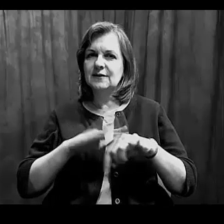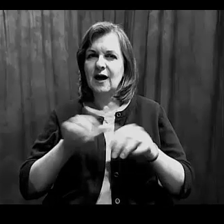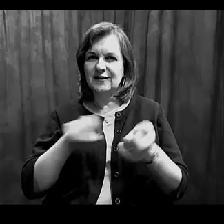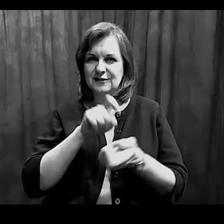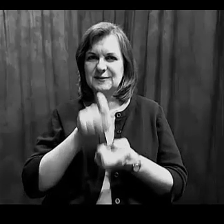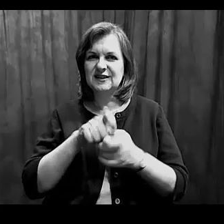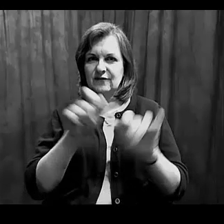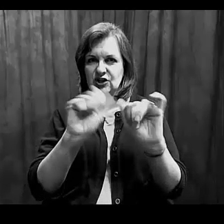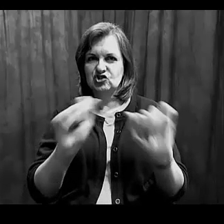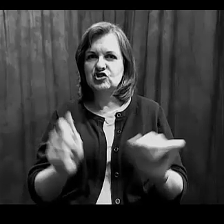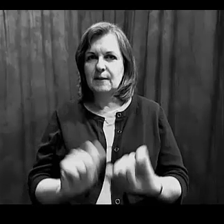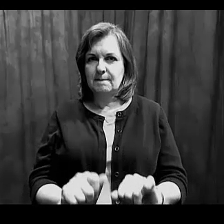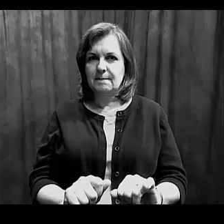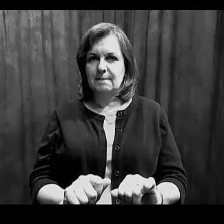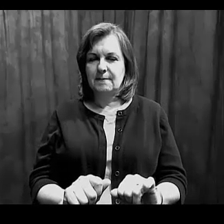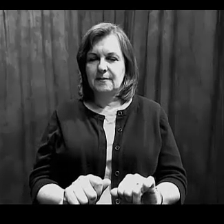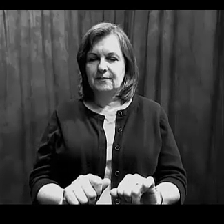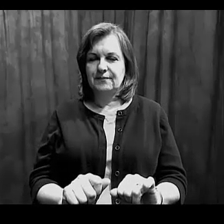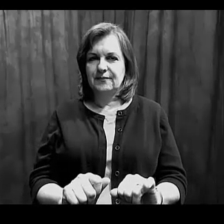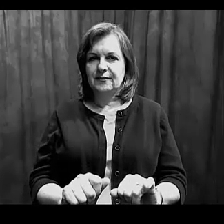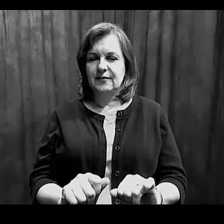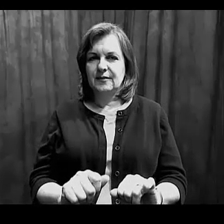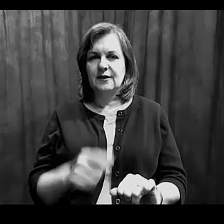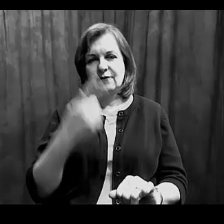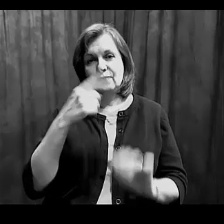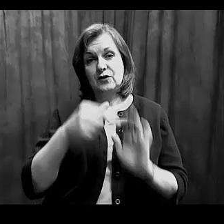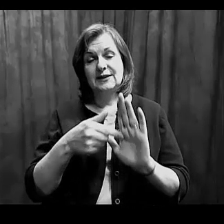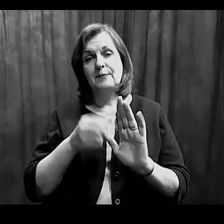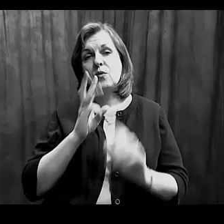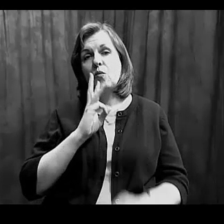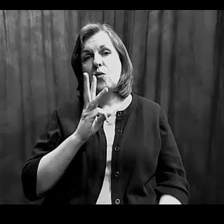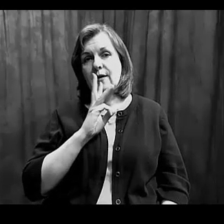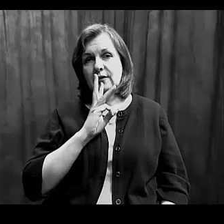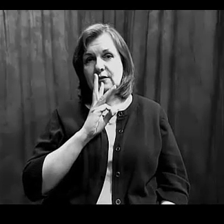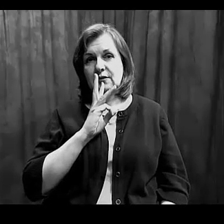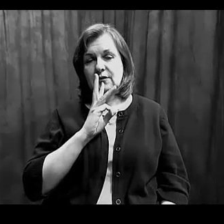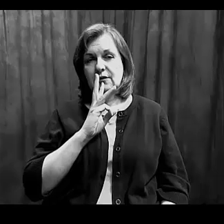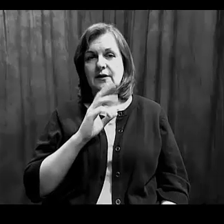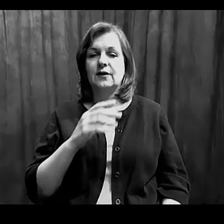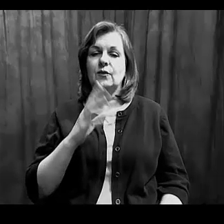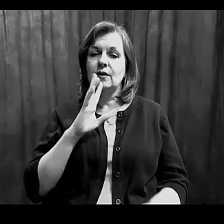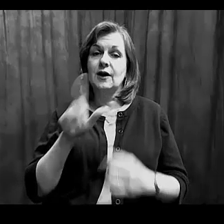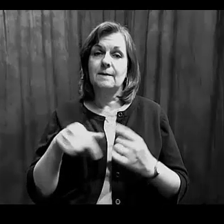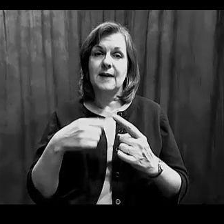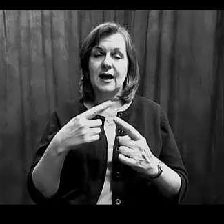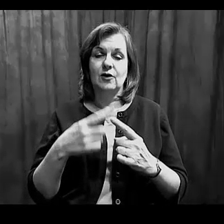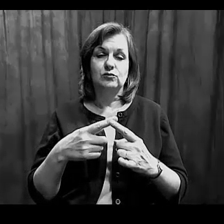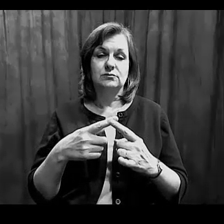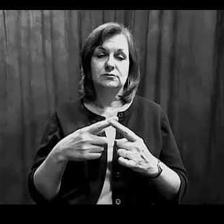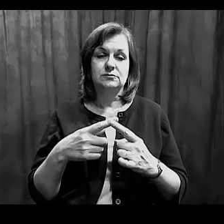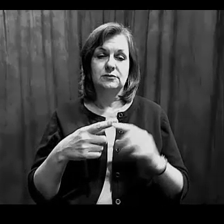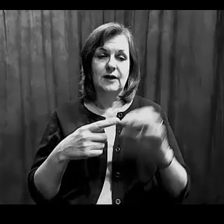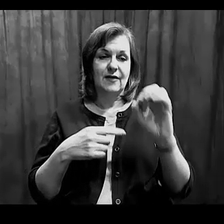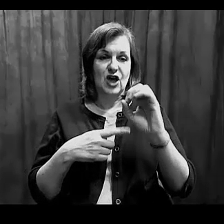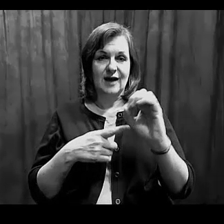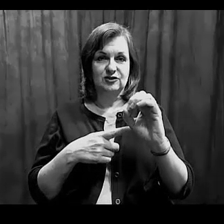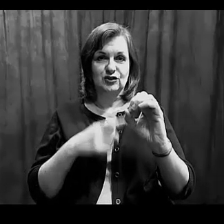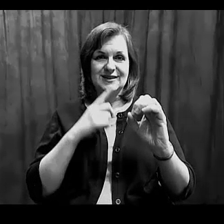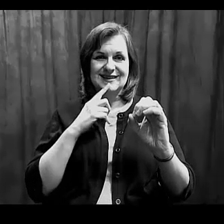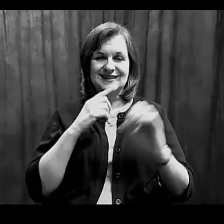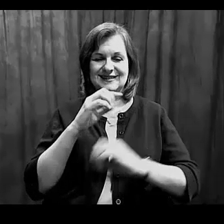but everything in your body is dependent on the shape that it is so when we look at things like water we already talked about water